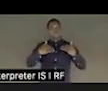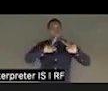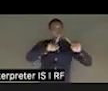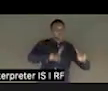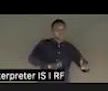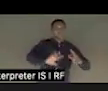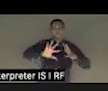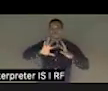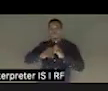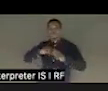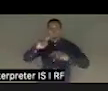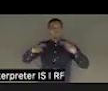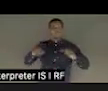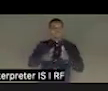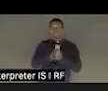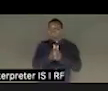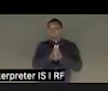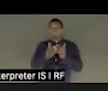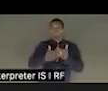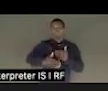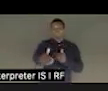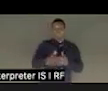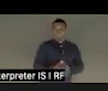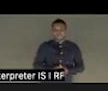And then we turn to another project,